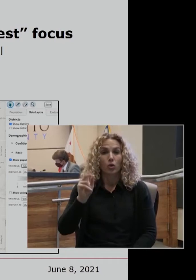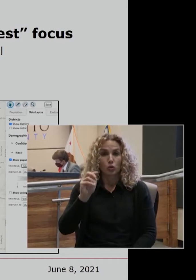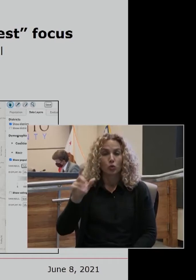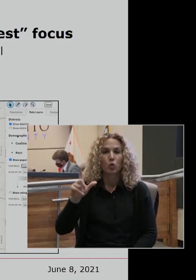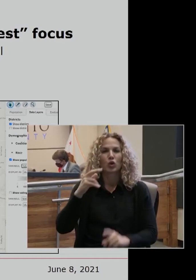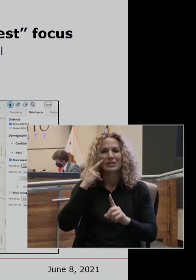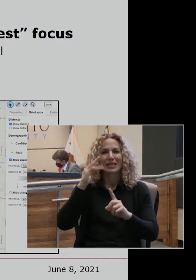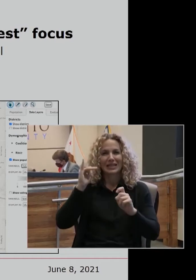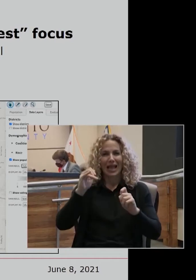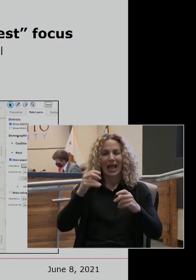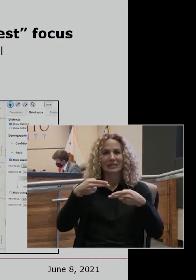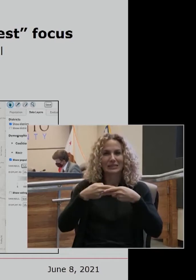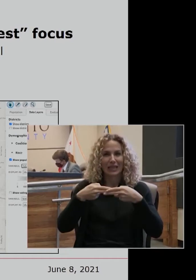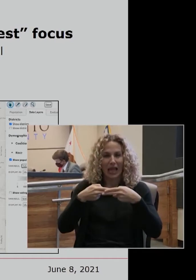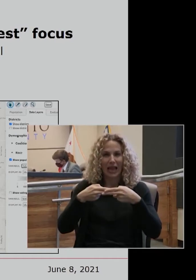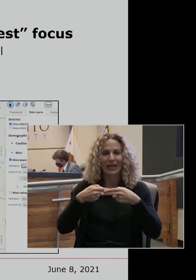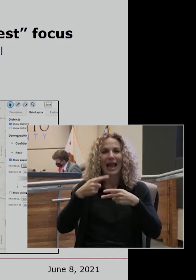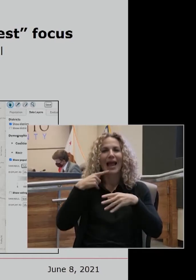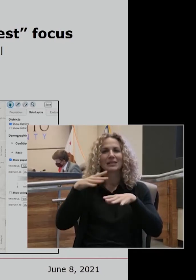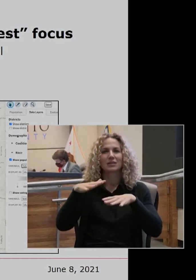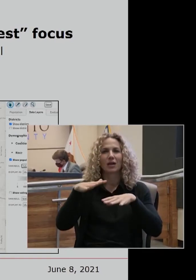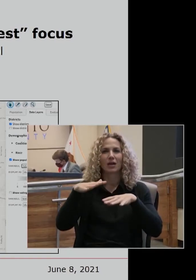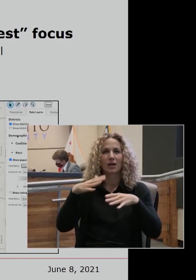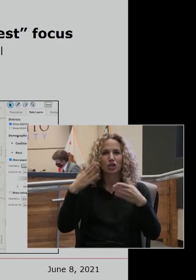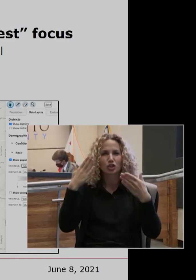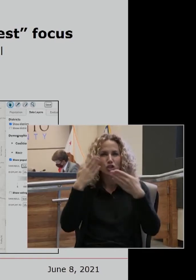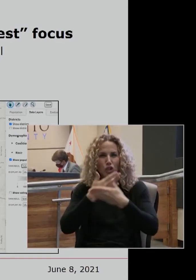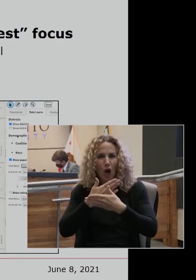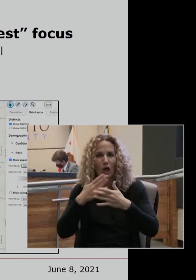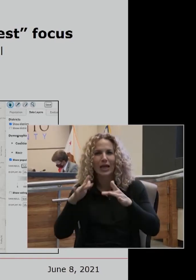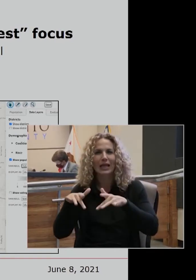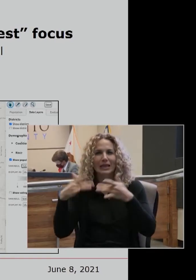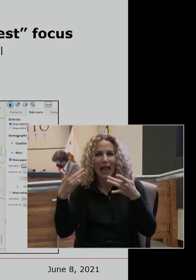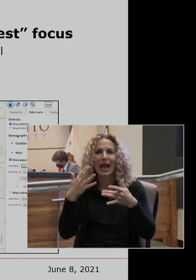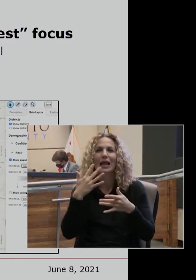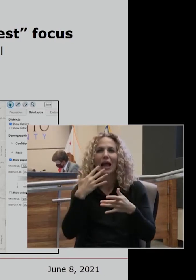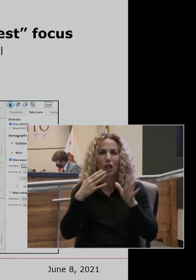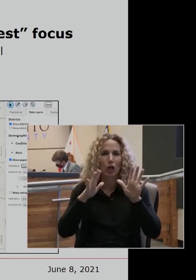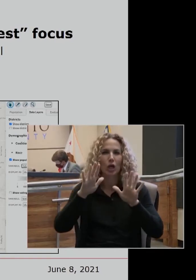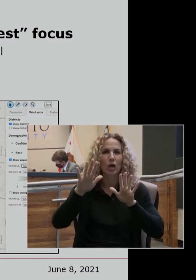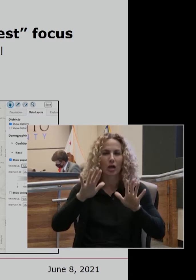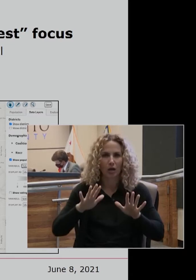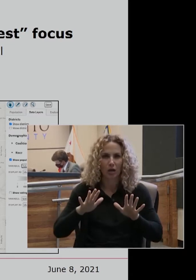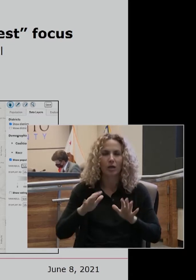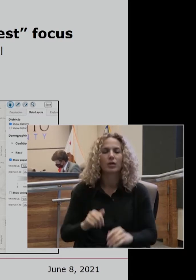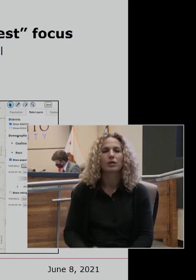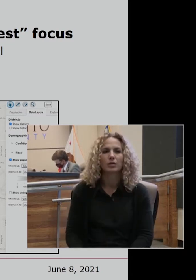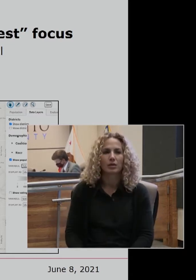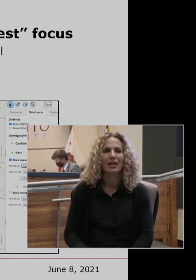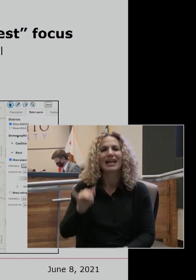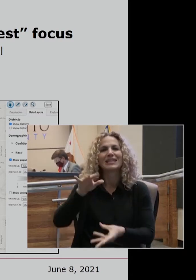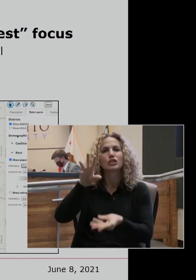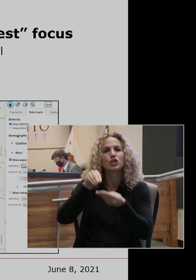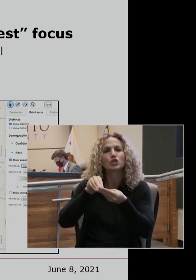AND YOU CAN SEE ON THIS SLIDE IT DOES SHADING AND IN THIS CASE, DOES SHADING AND IN THIS CASE, IT'S GOING POPULATION NUMBERS IN